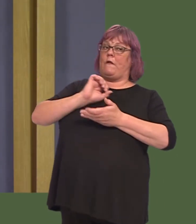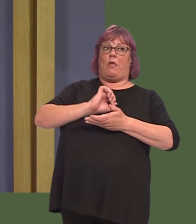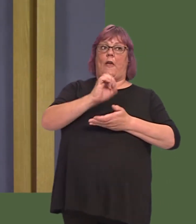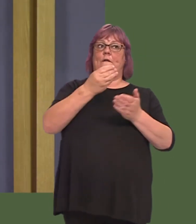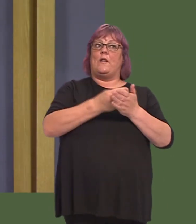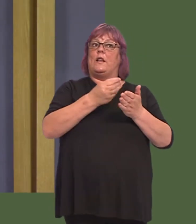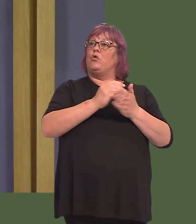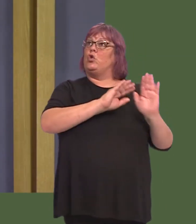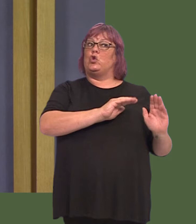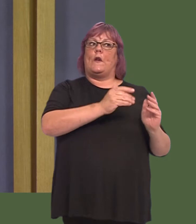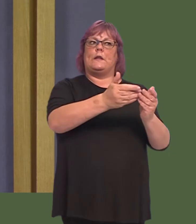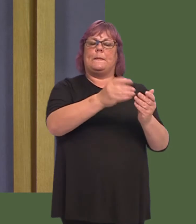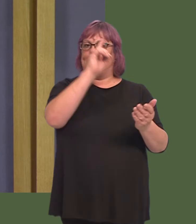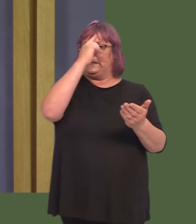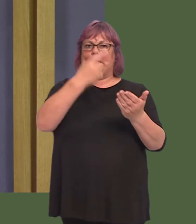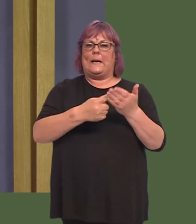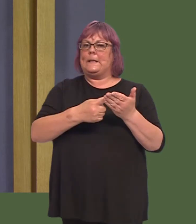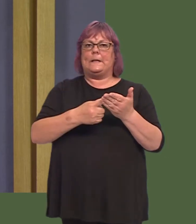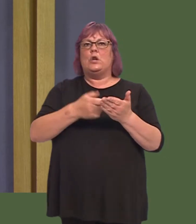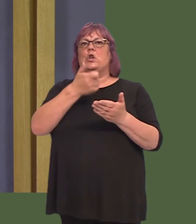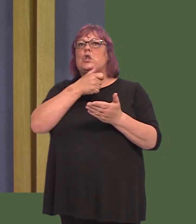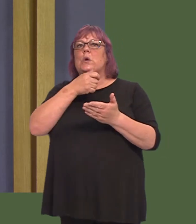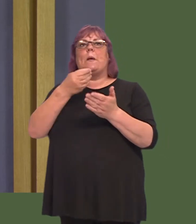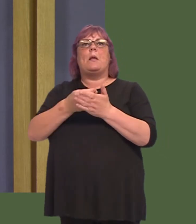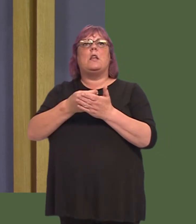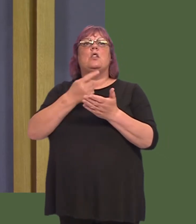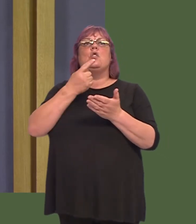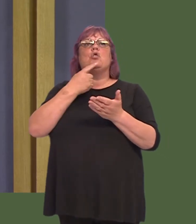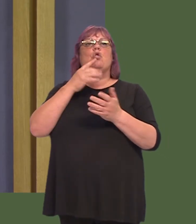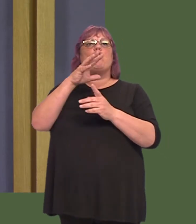services, but instead decided to use that money to rip off steelworkers in the Port